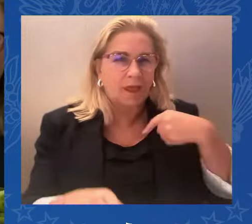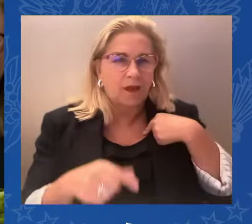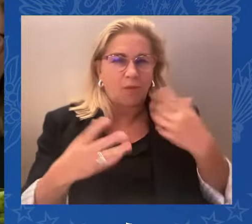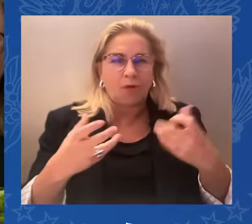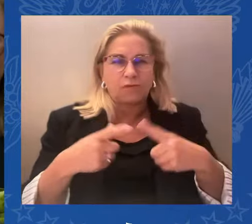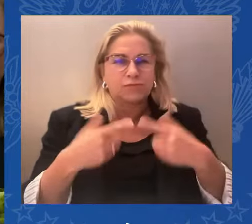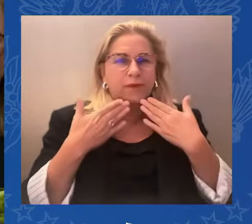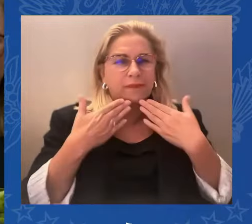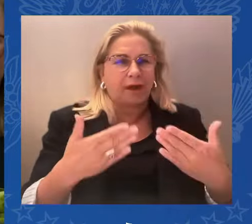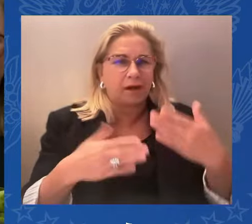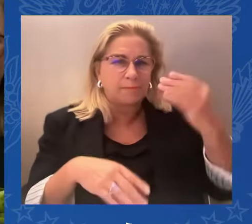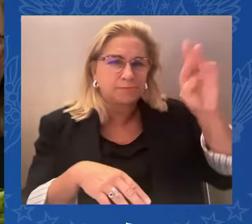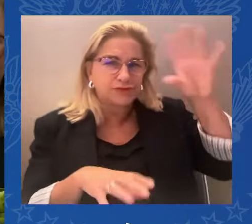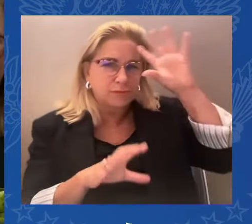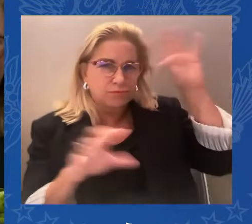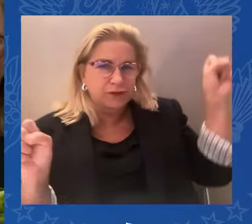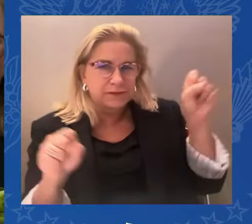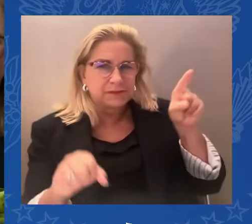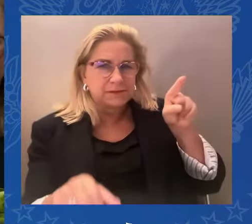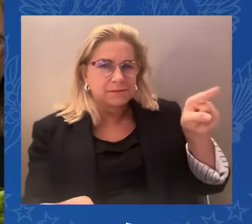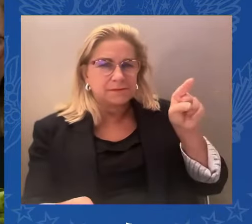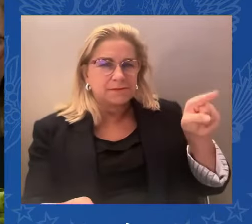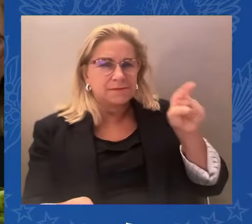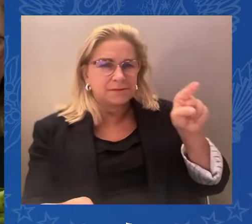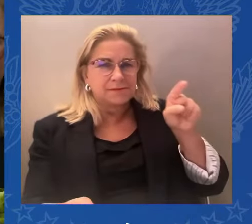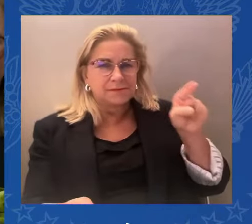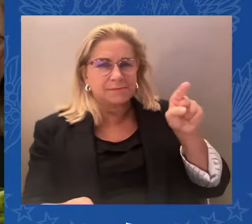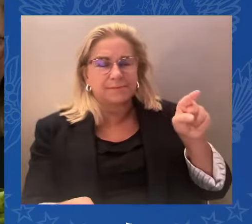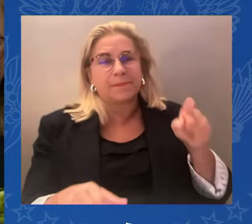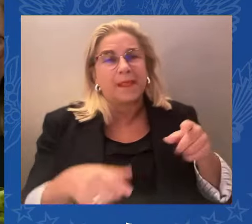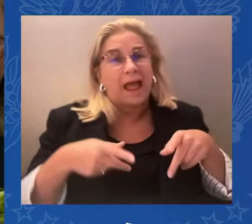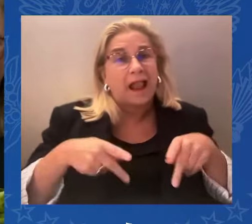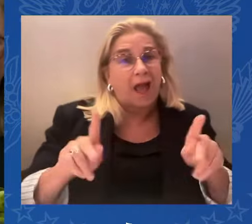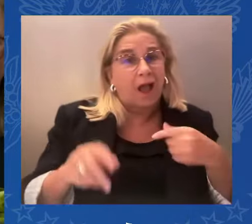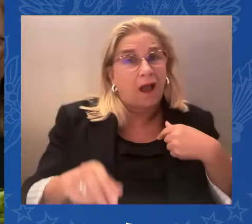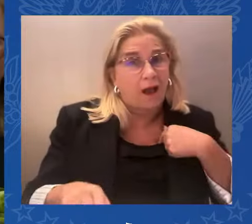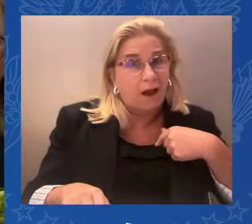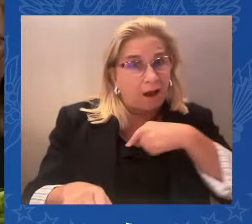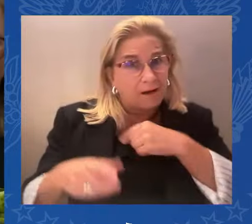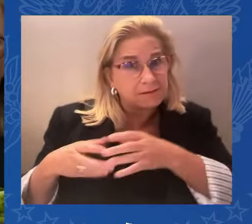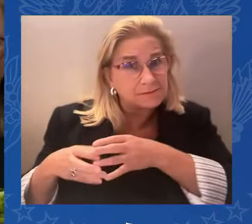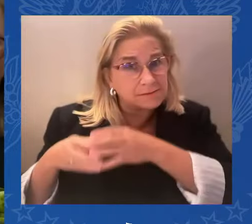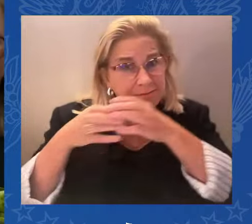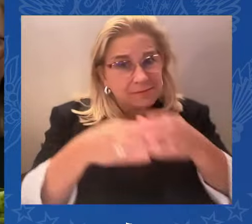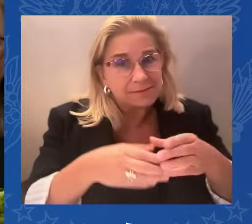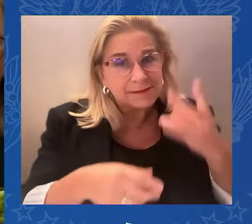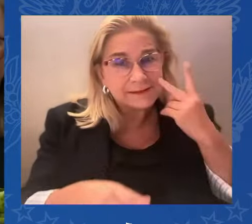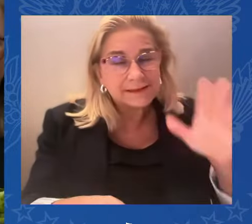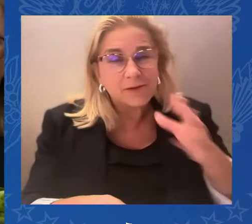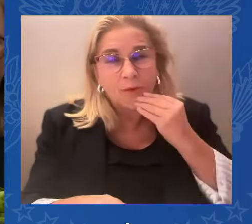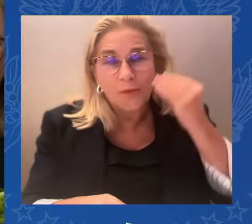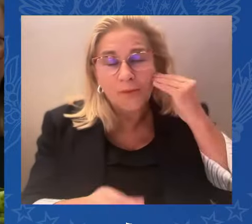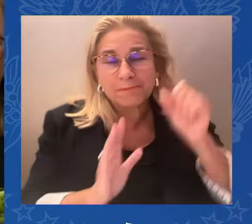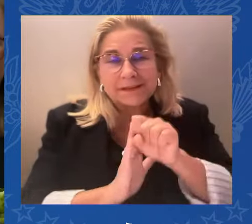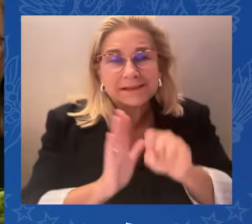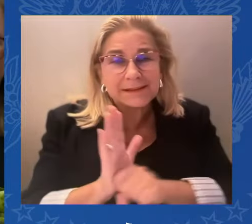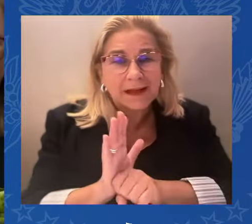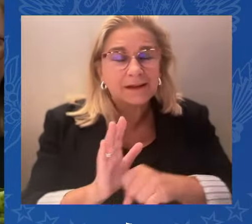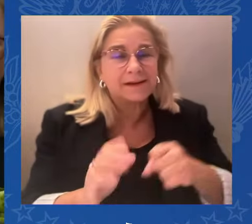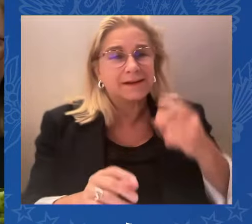your home state, your home school, and for giving us an insight into what's made you